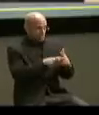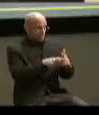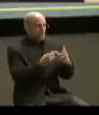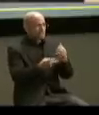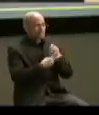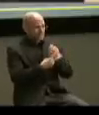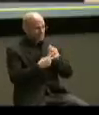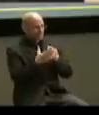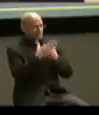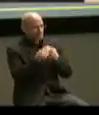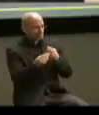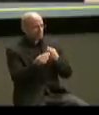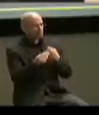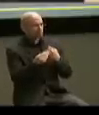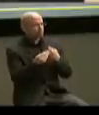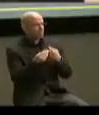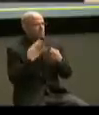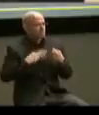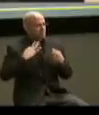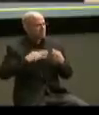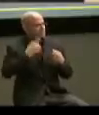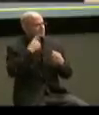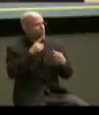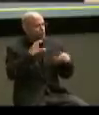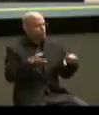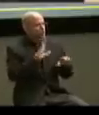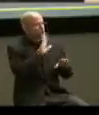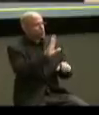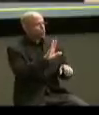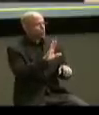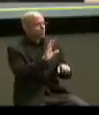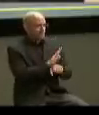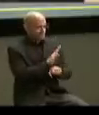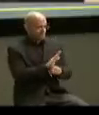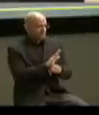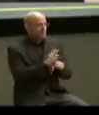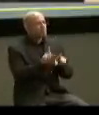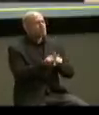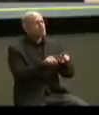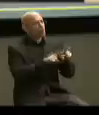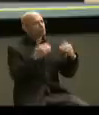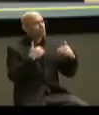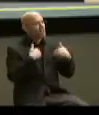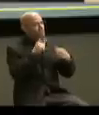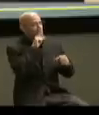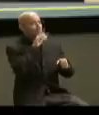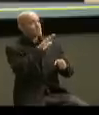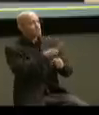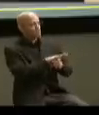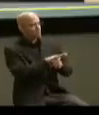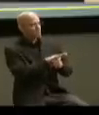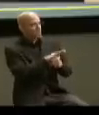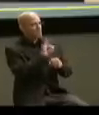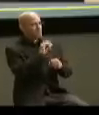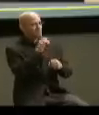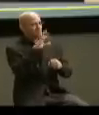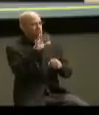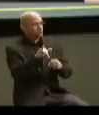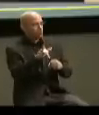GOALS, WILL YOU HAVE PROGRESSED ON THOSE GOALS ON SAVINGS, BUT YOU WILL ALSO HAVE A VERIFIED INVENTORY.